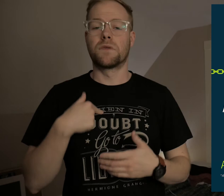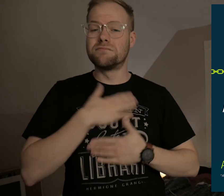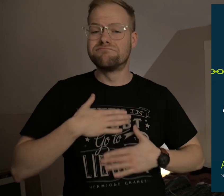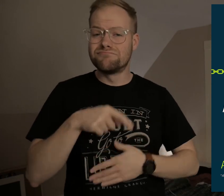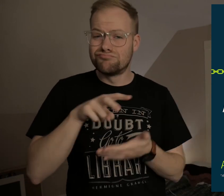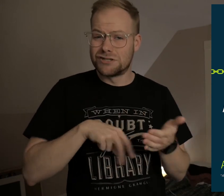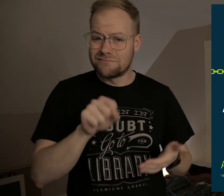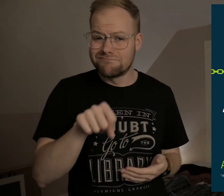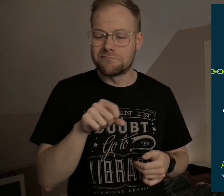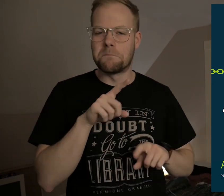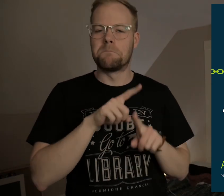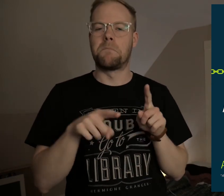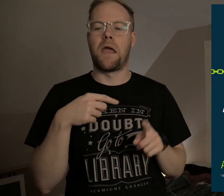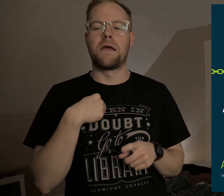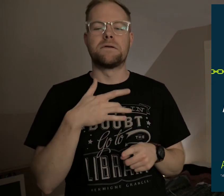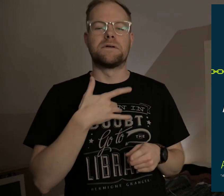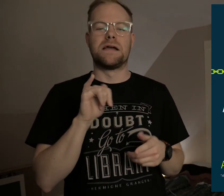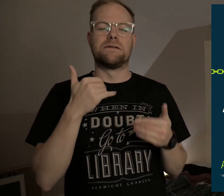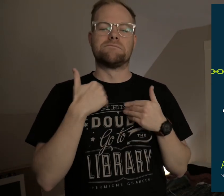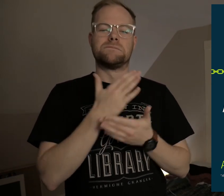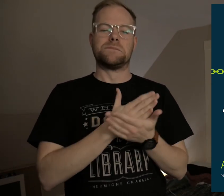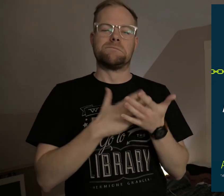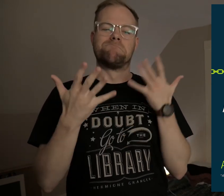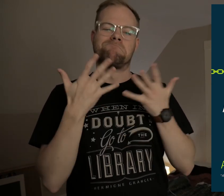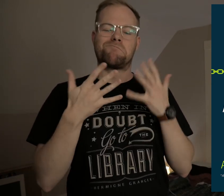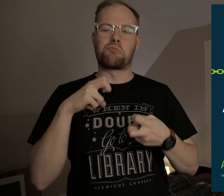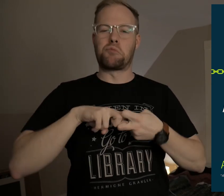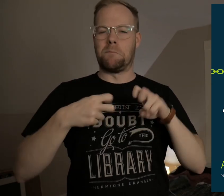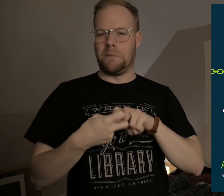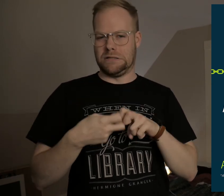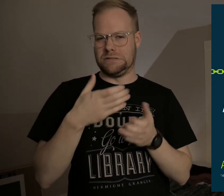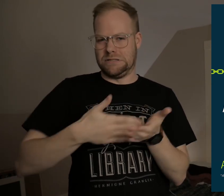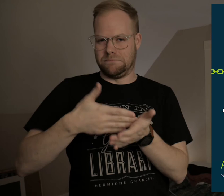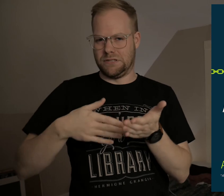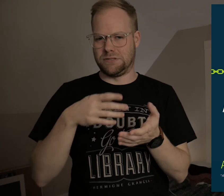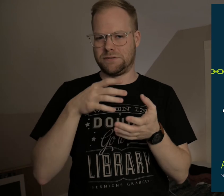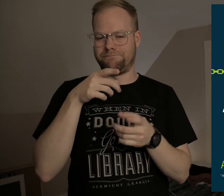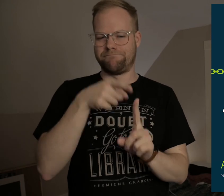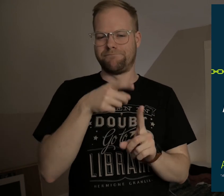I enjoyed this read, but I did feel like there were some problematic aspects with the